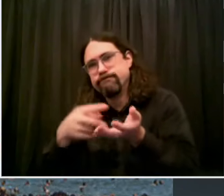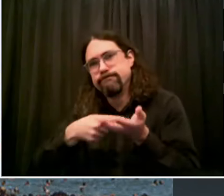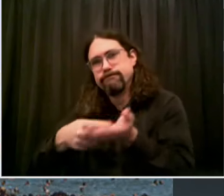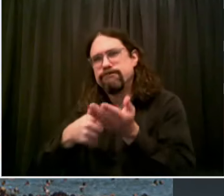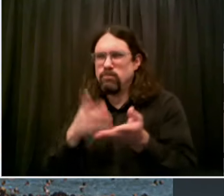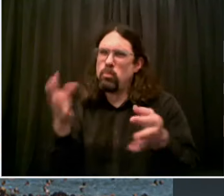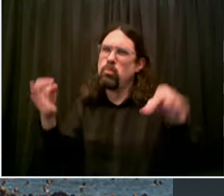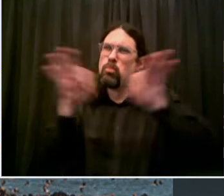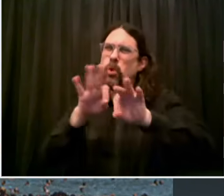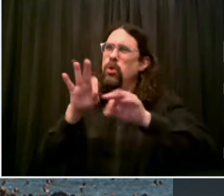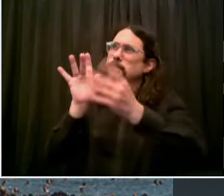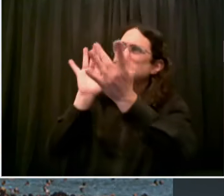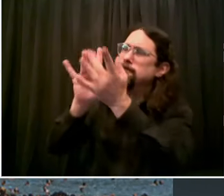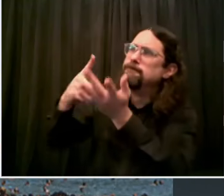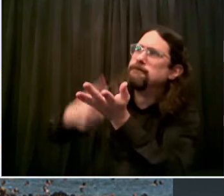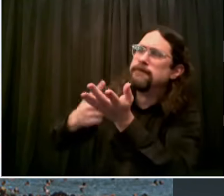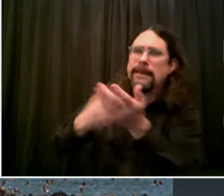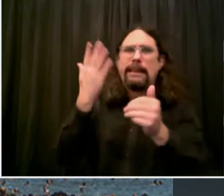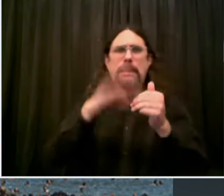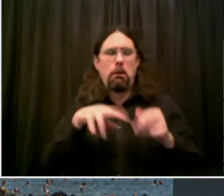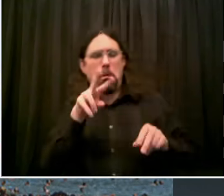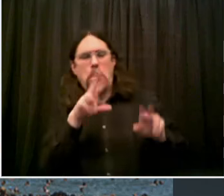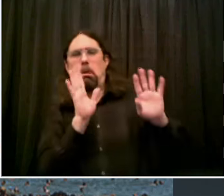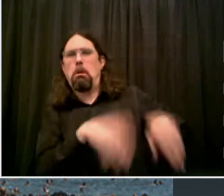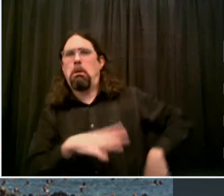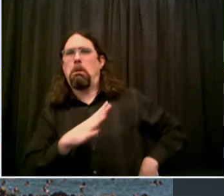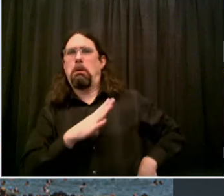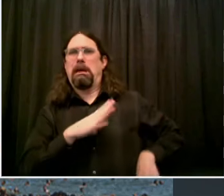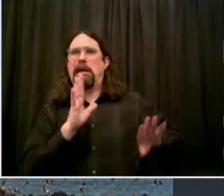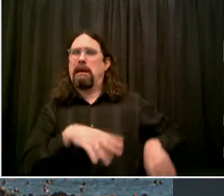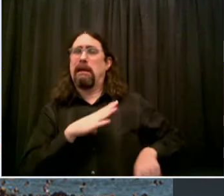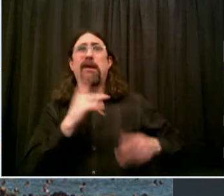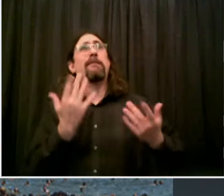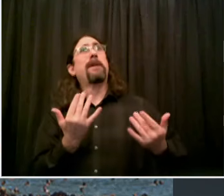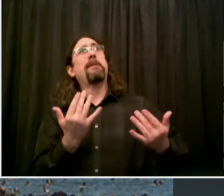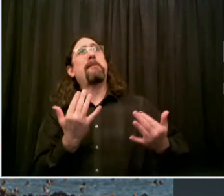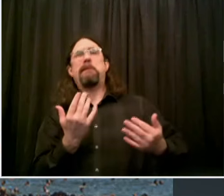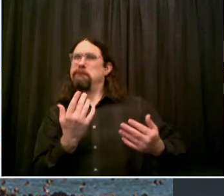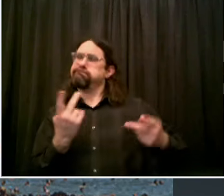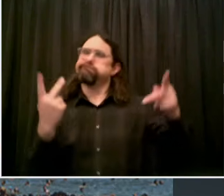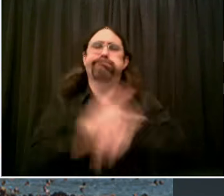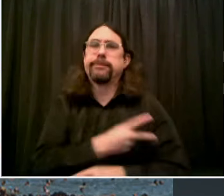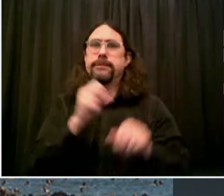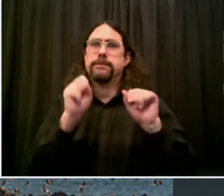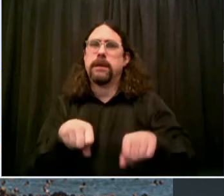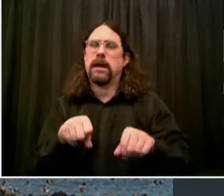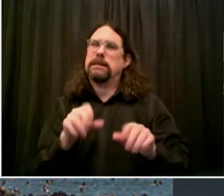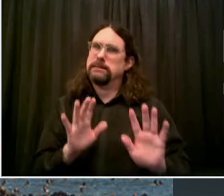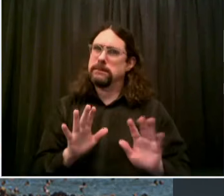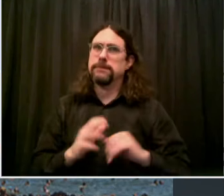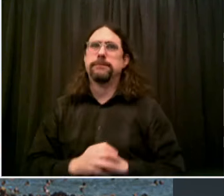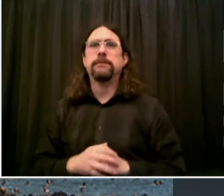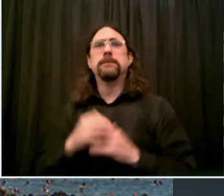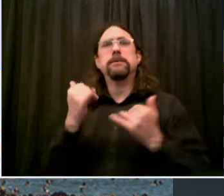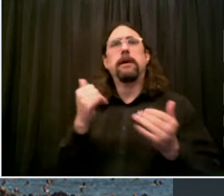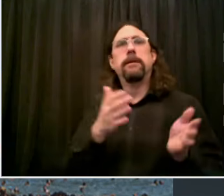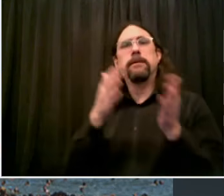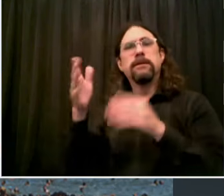BOTH ABOUT OUR HEALTH AND SAFETY, BUT ALSO ABOUT THIS TIME OF YEAR. EVERYONE IS FEELING THIS WEEKEND WE HAD SOME BEAUTIFUL WEATHER ALREADY.